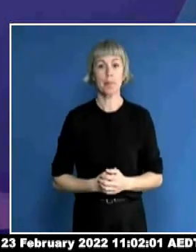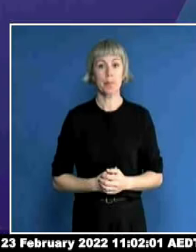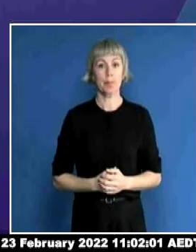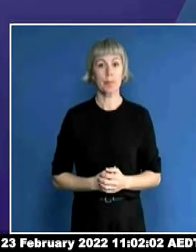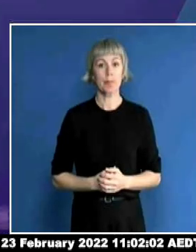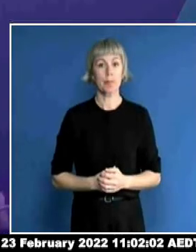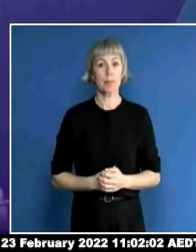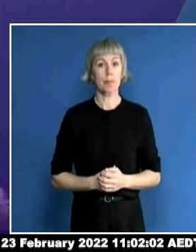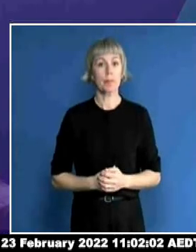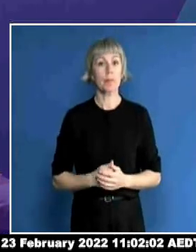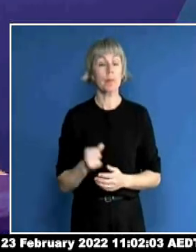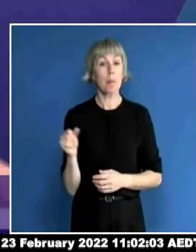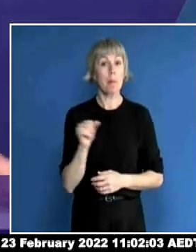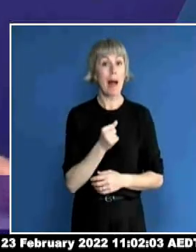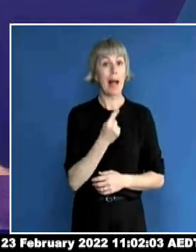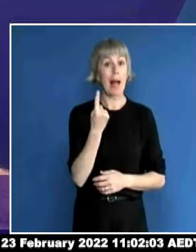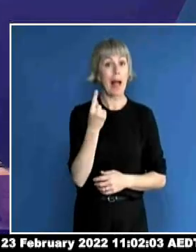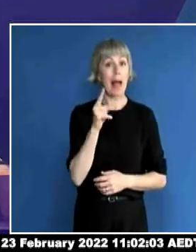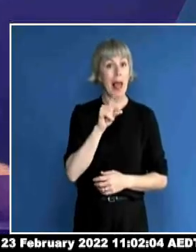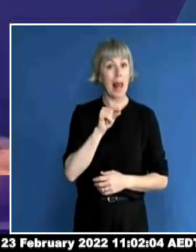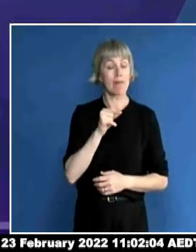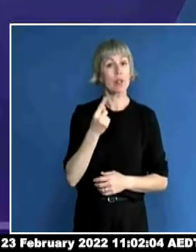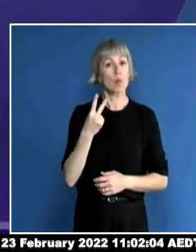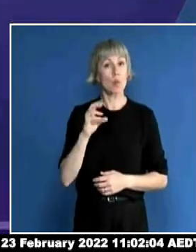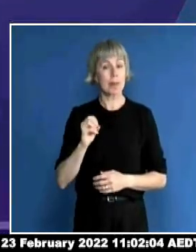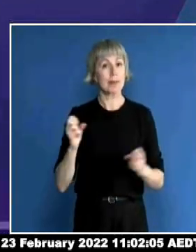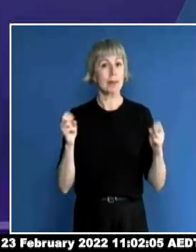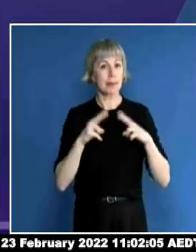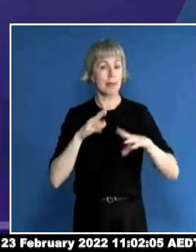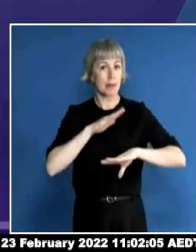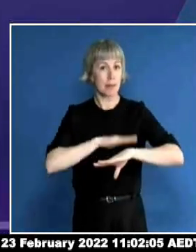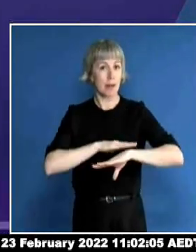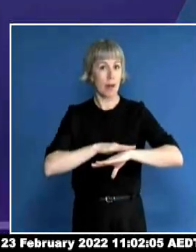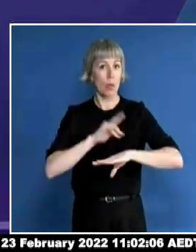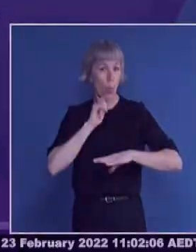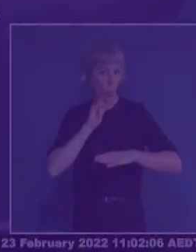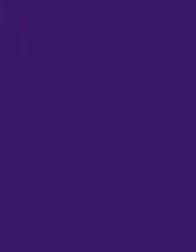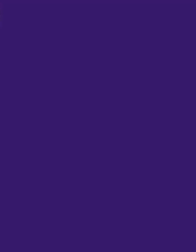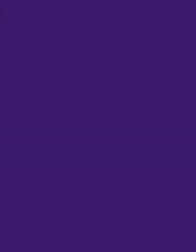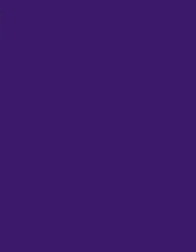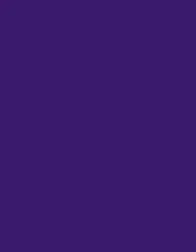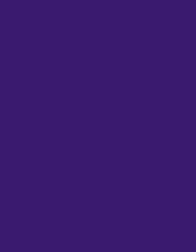We will adjourn now until 11.20. The Royal Commission is adjourned. The Royal